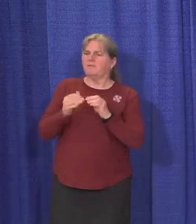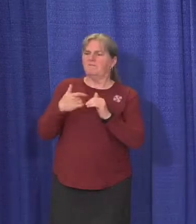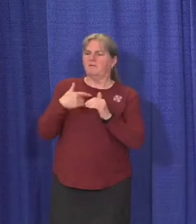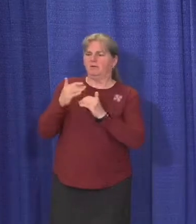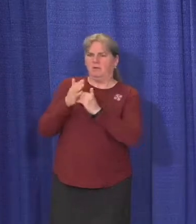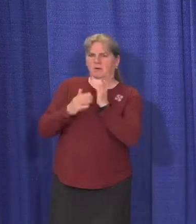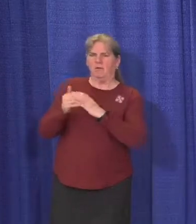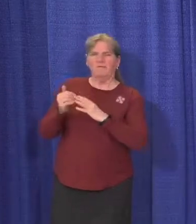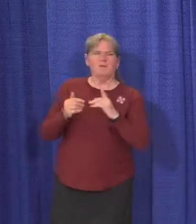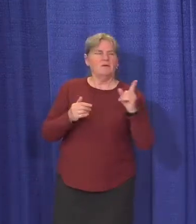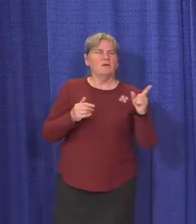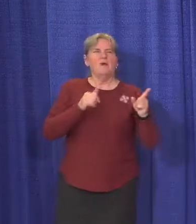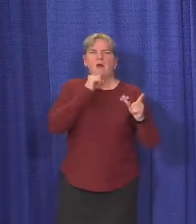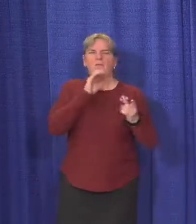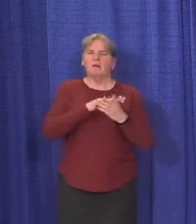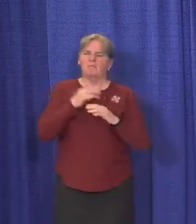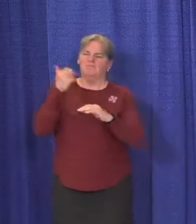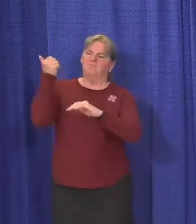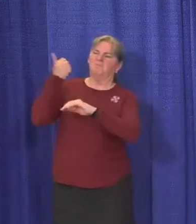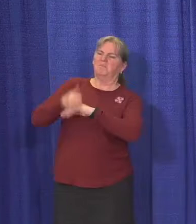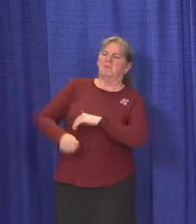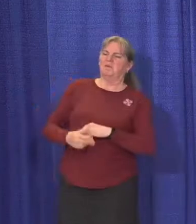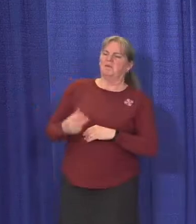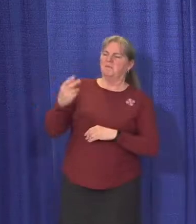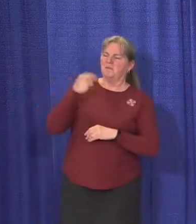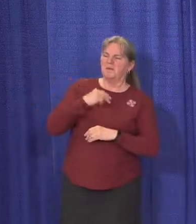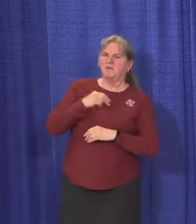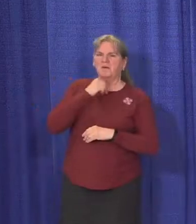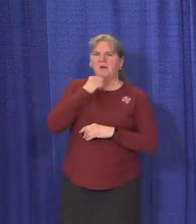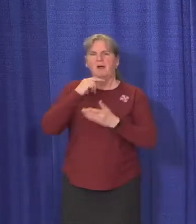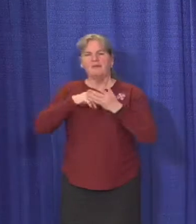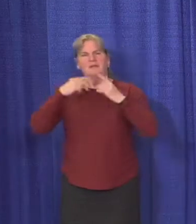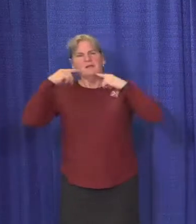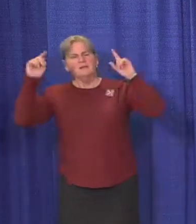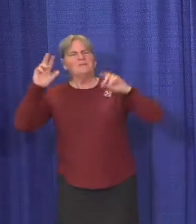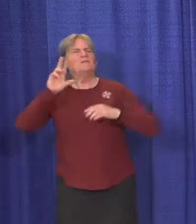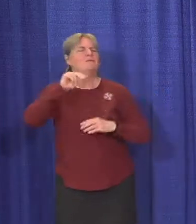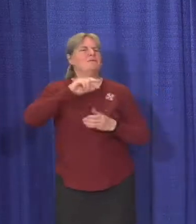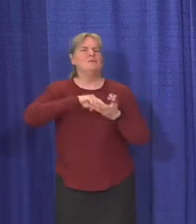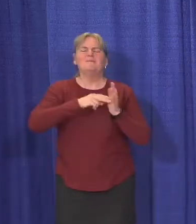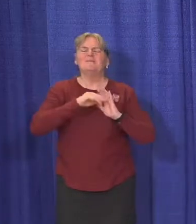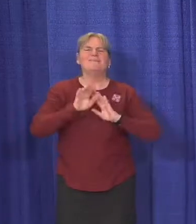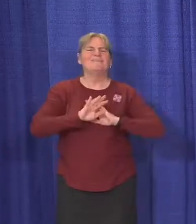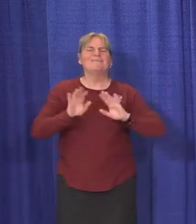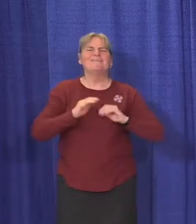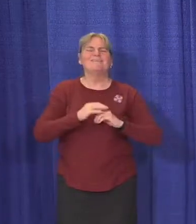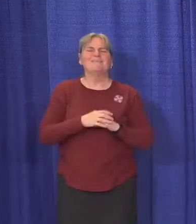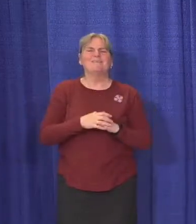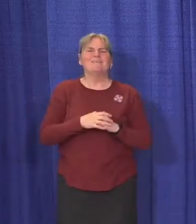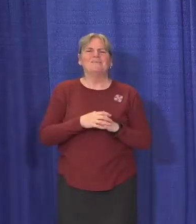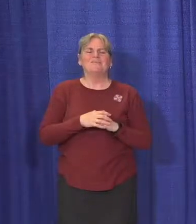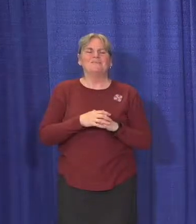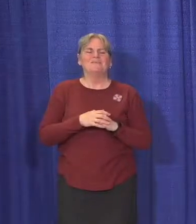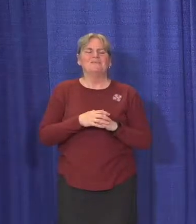comfortably receiving vaccines. It's not about blame or not being successful, it's about